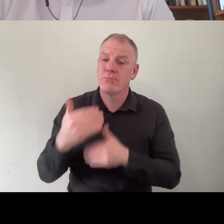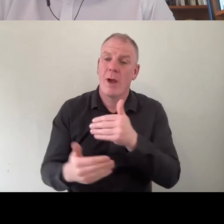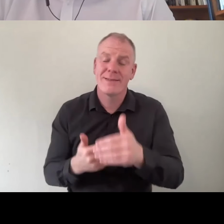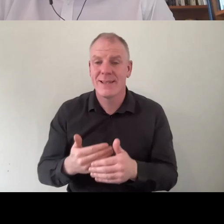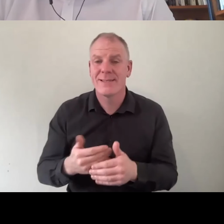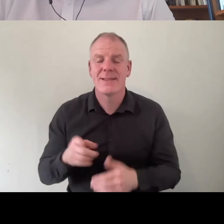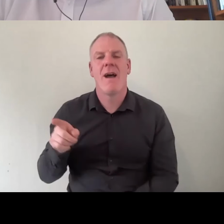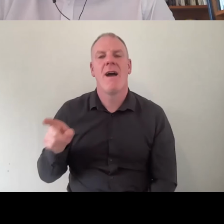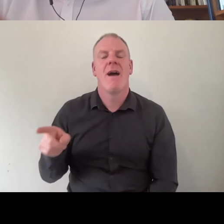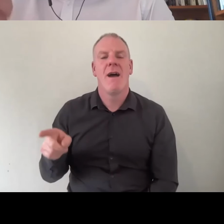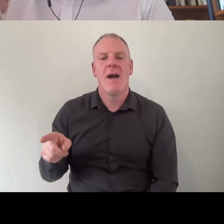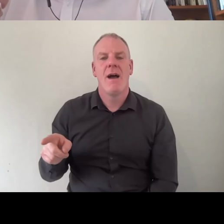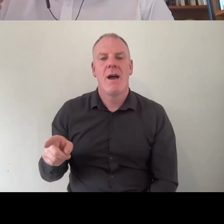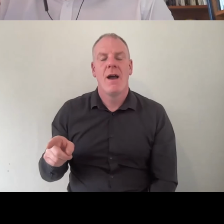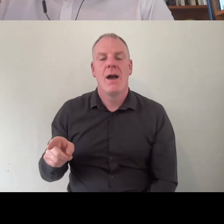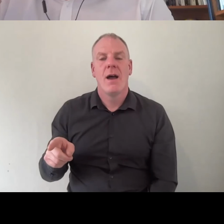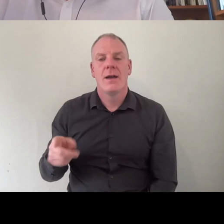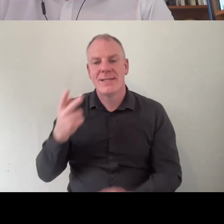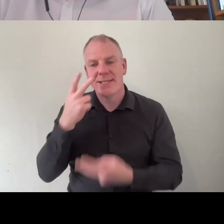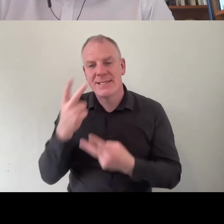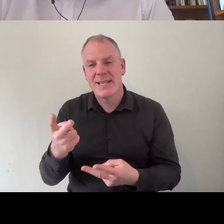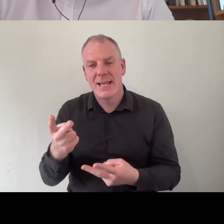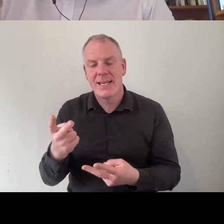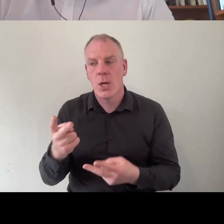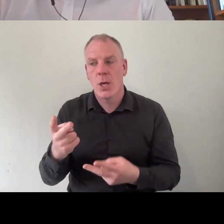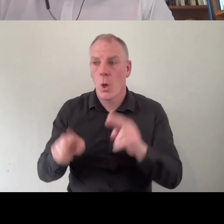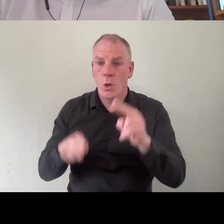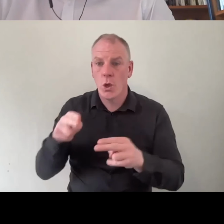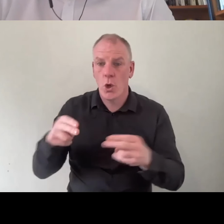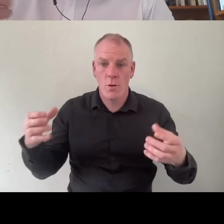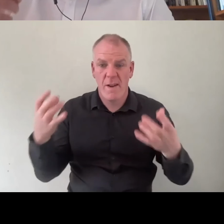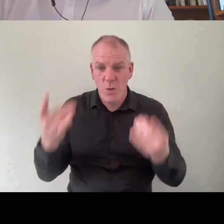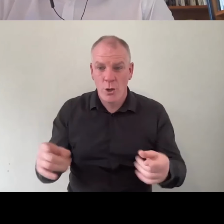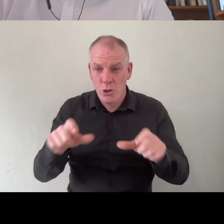whether it's looking at procuring new furniture, new websites,